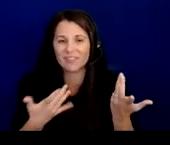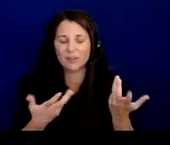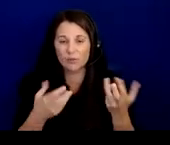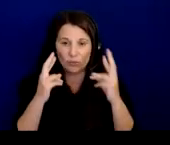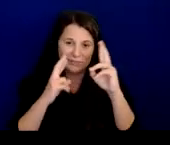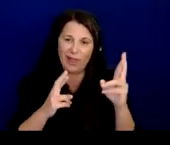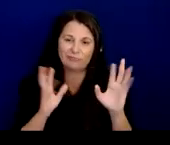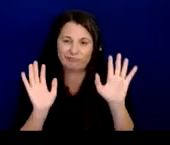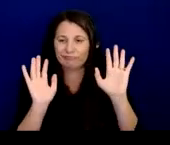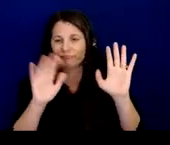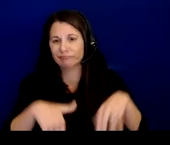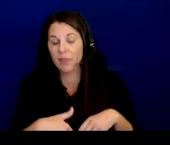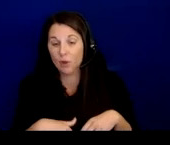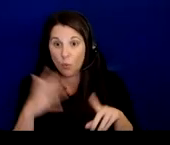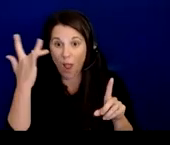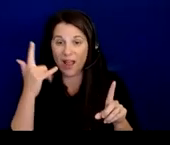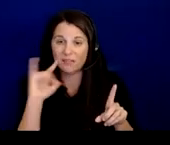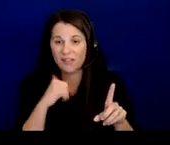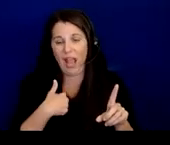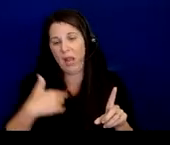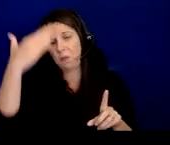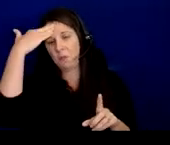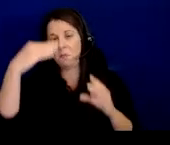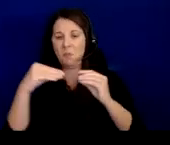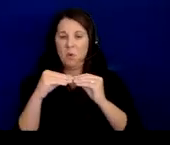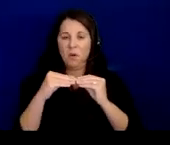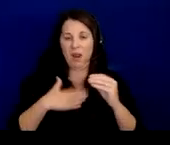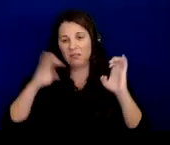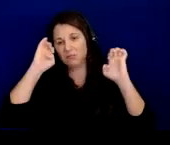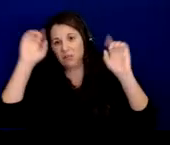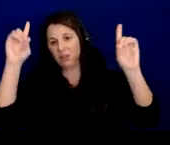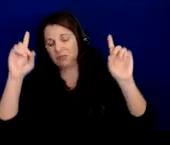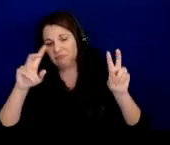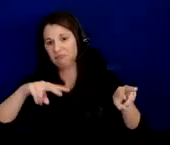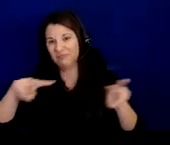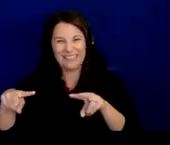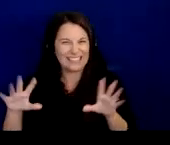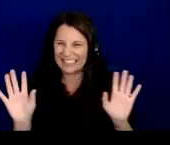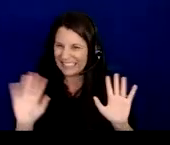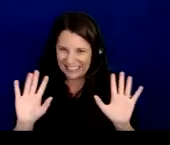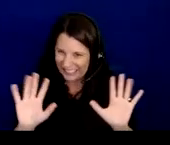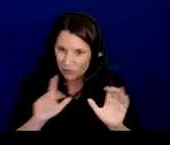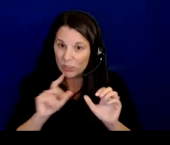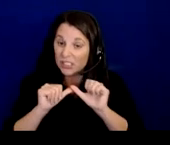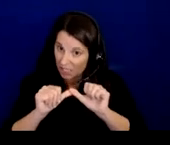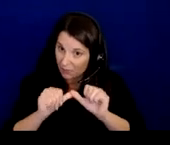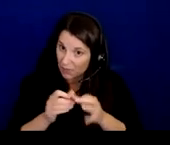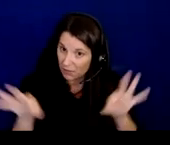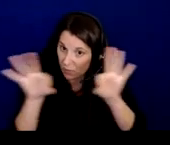because of the education that we have, etc.. So sustainability is important, but the way we sustain that is building these authentic relationships.